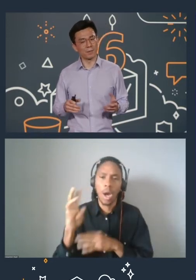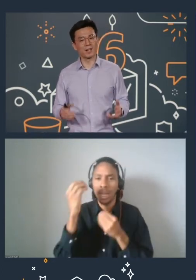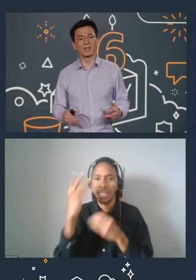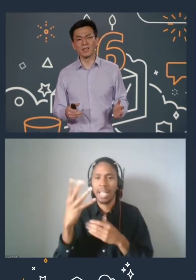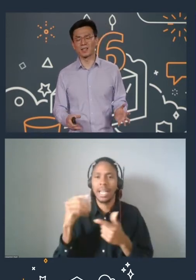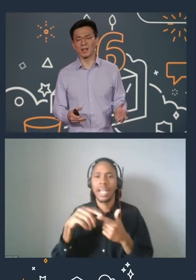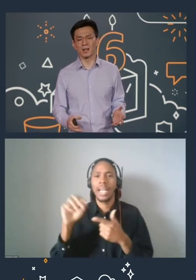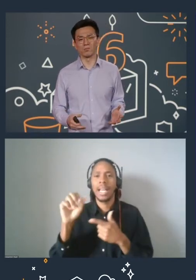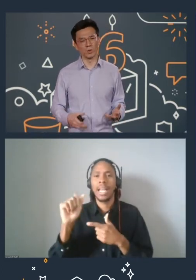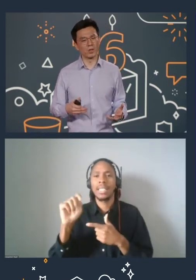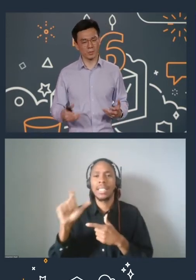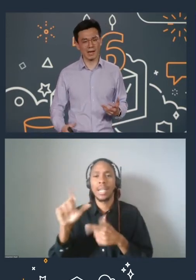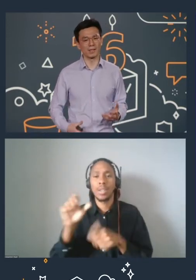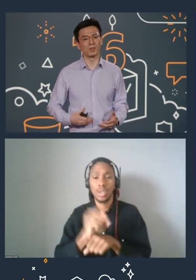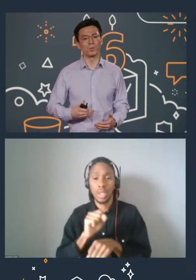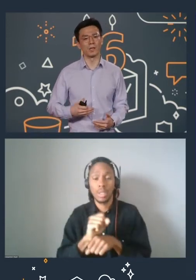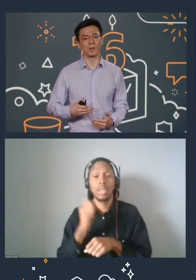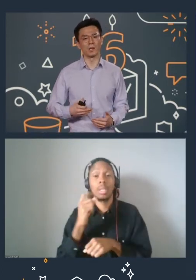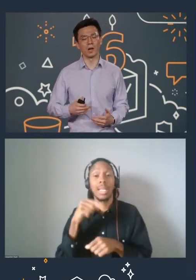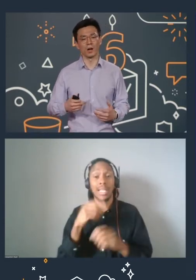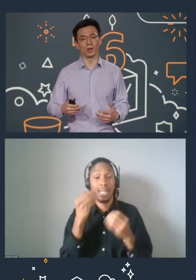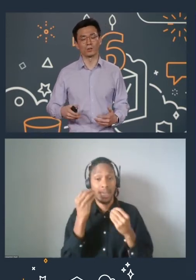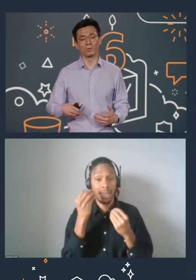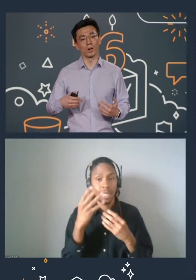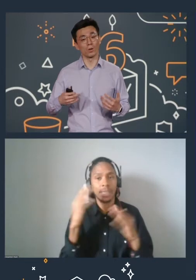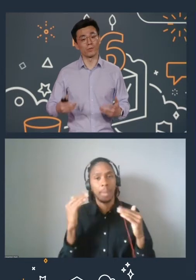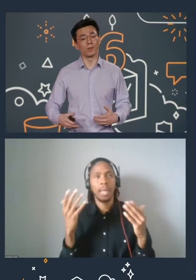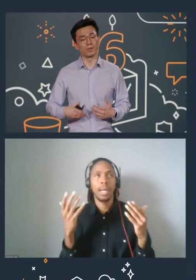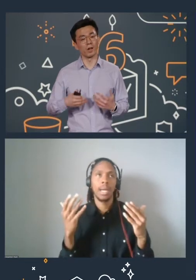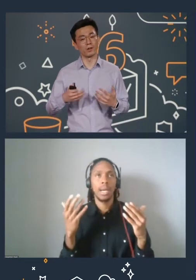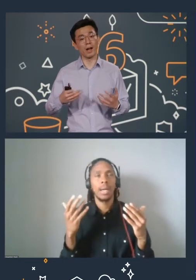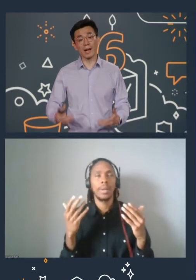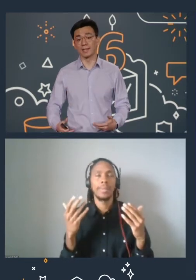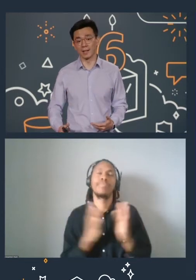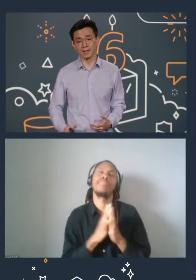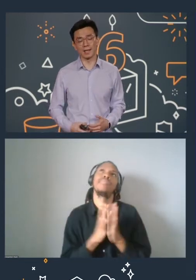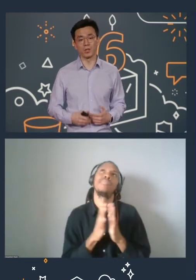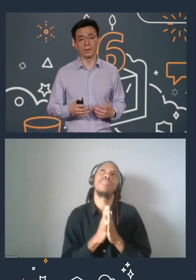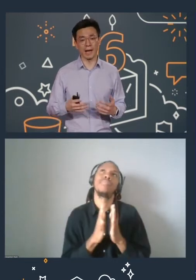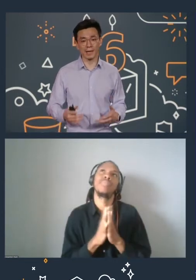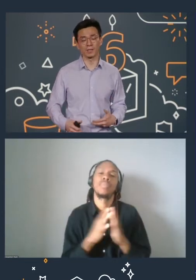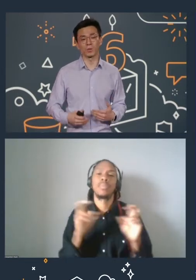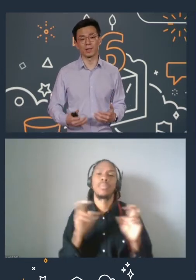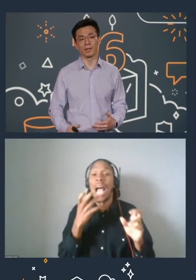Because these data, you expect it to be hot data. They need to be accessed quickly